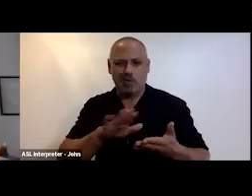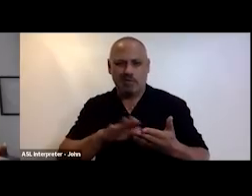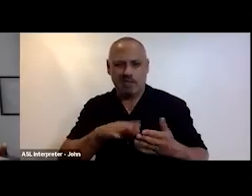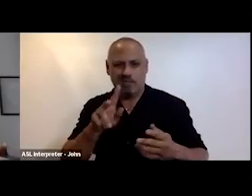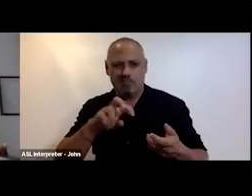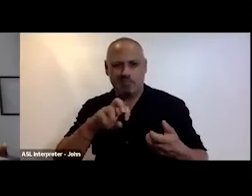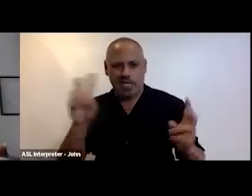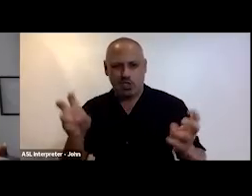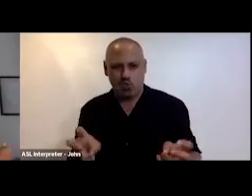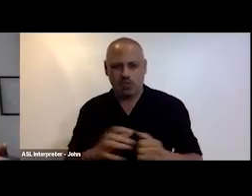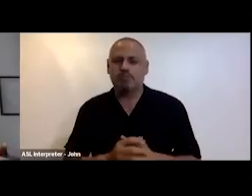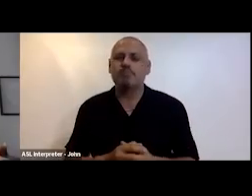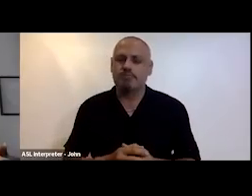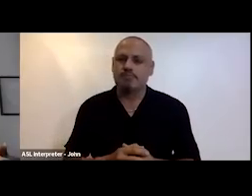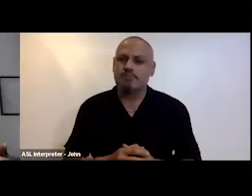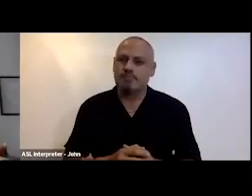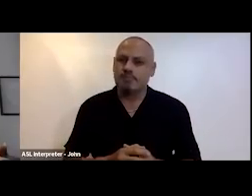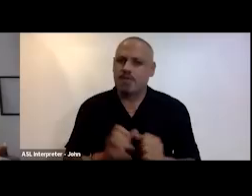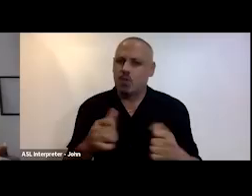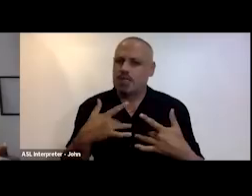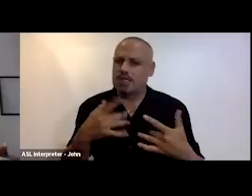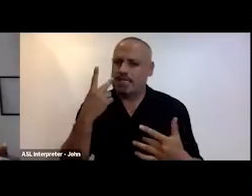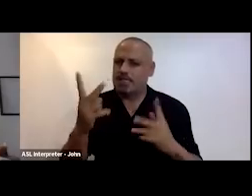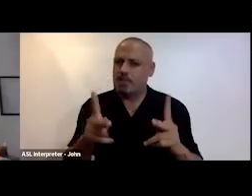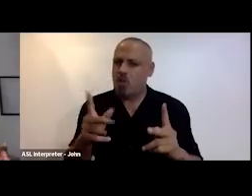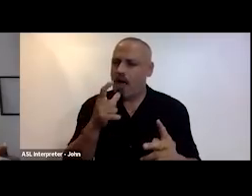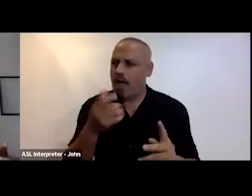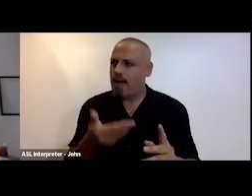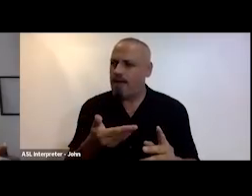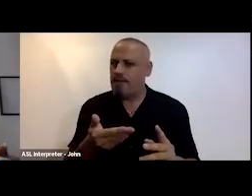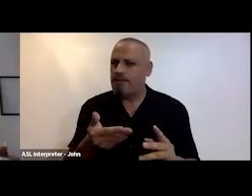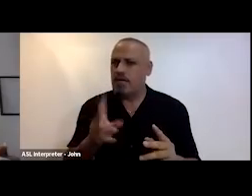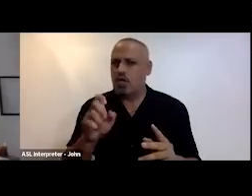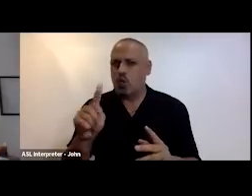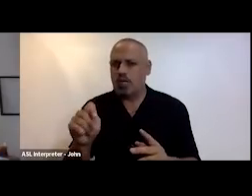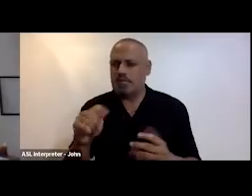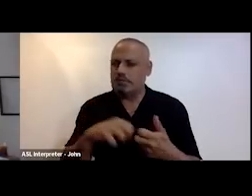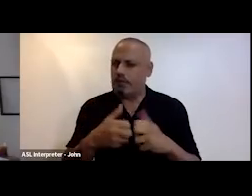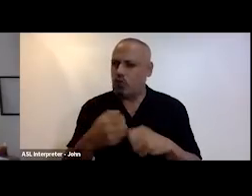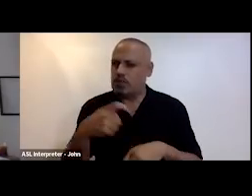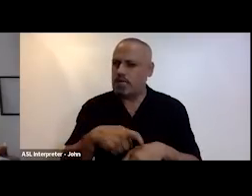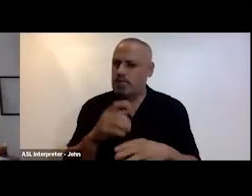So yeah, I mean, we tend to see folks that have units that they really have a difficult time maintaining.